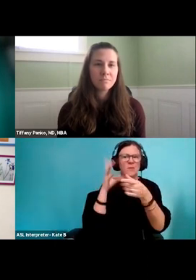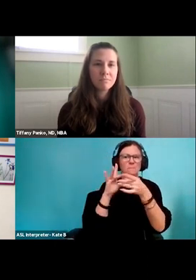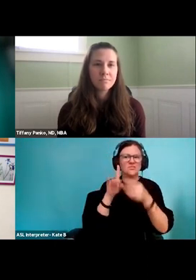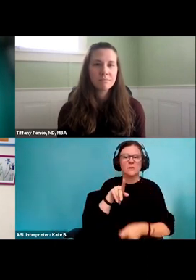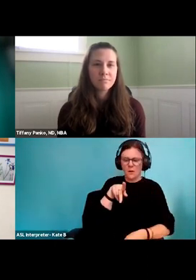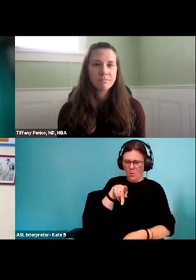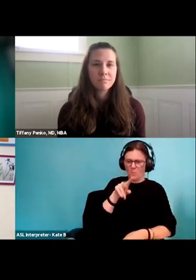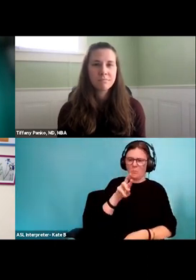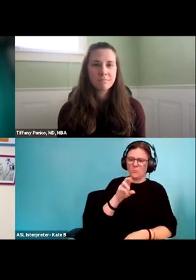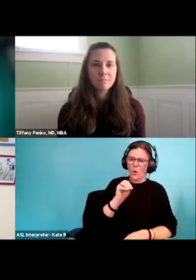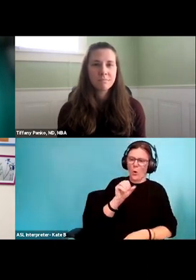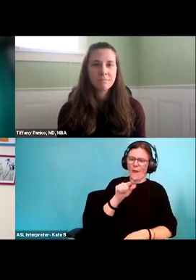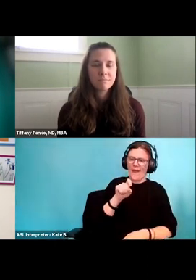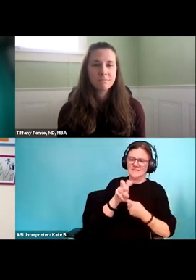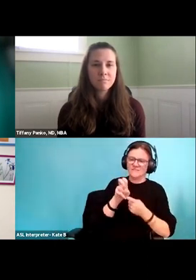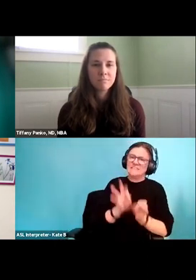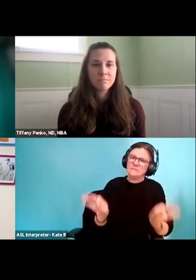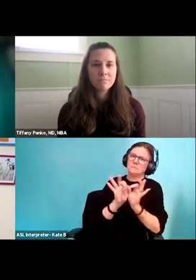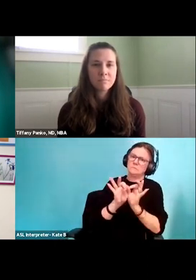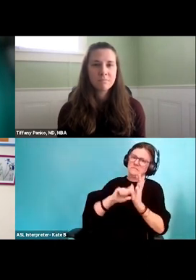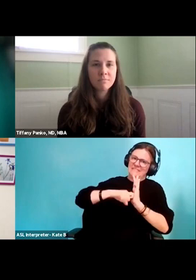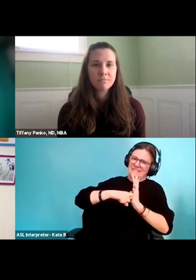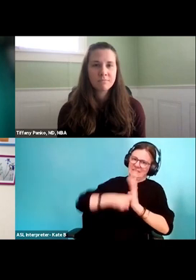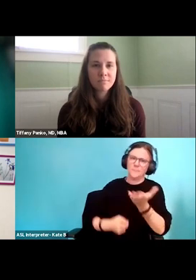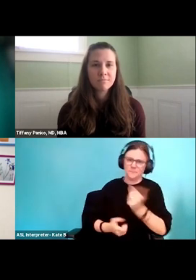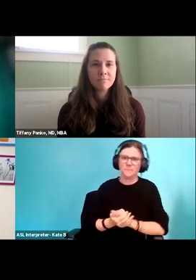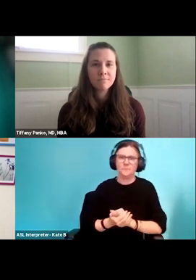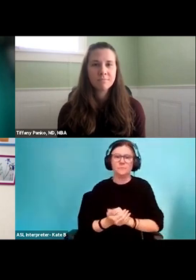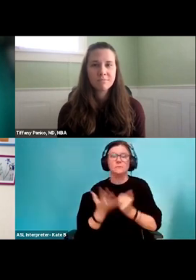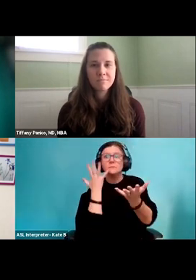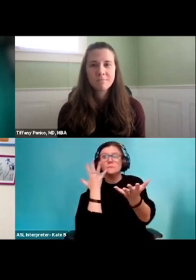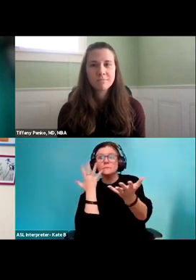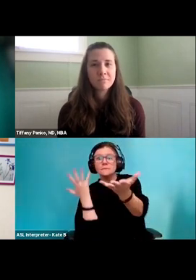[DR. KRISTI KIRSCHNER:] Anything else you want to add Dr. Panko?